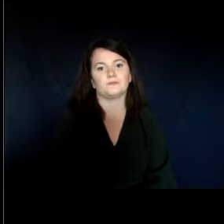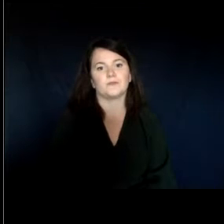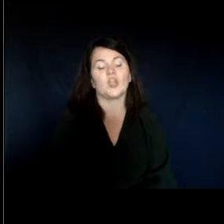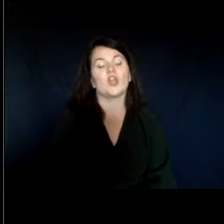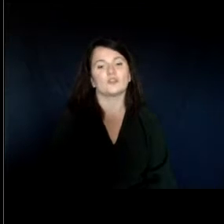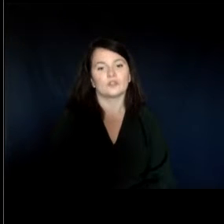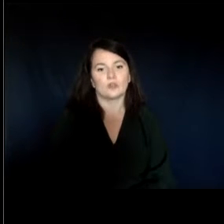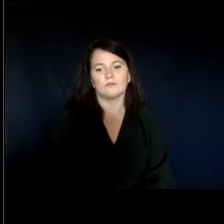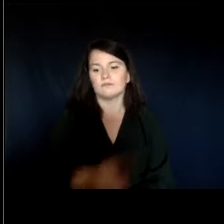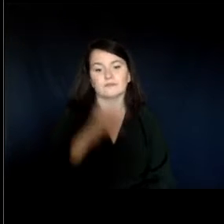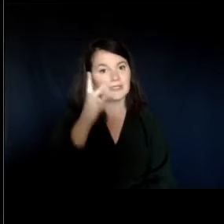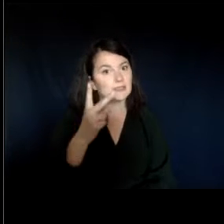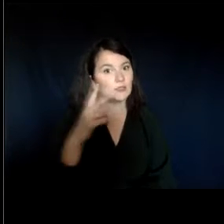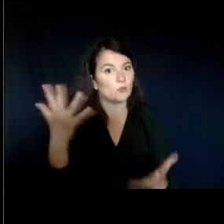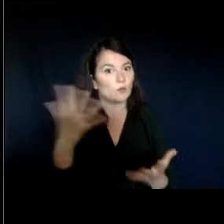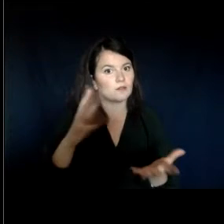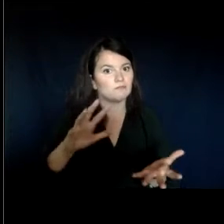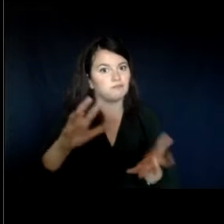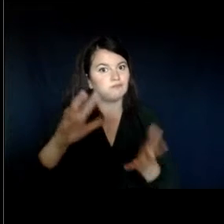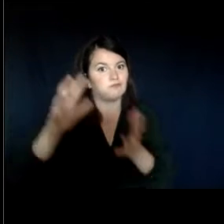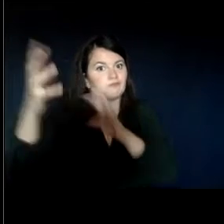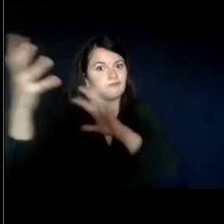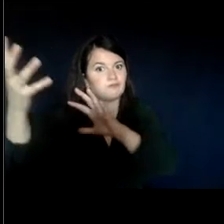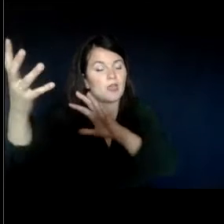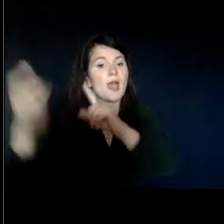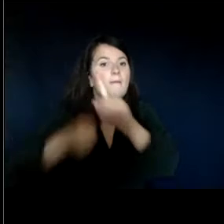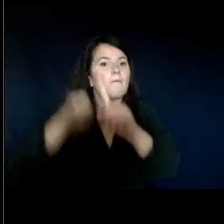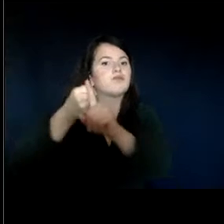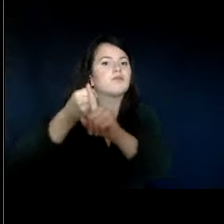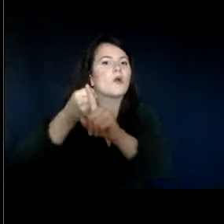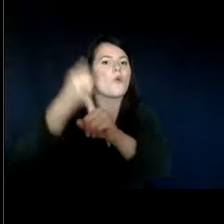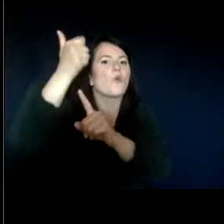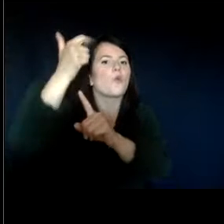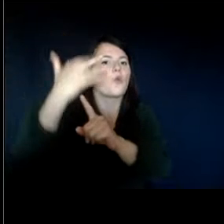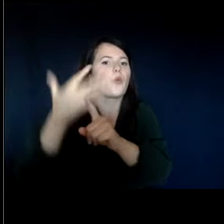that has worsened households.